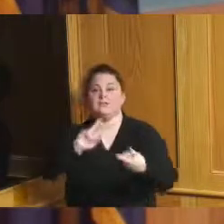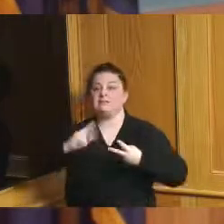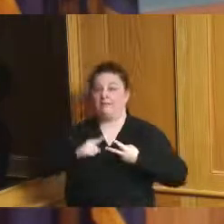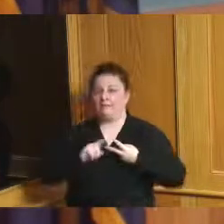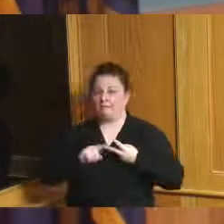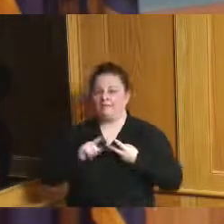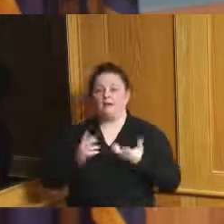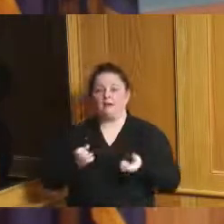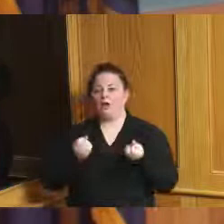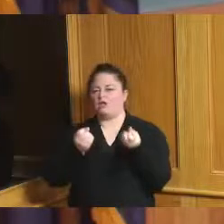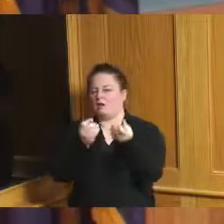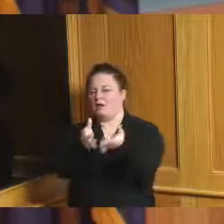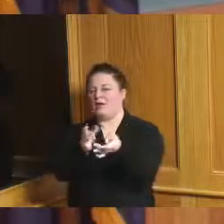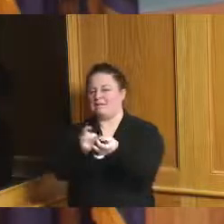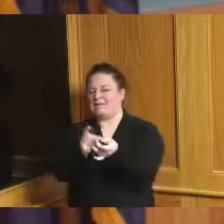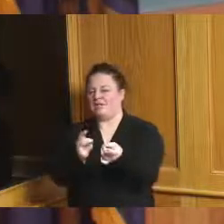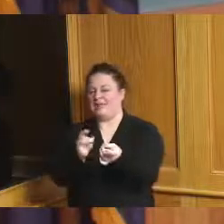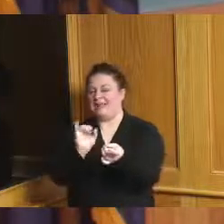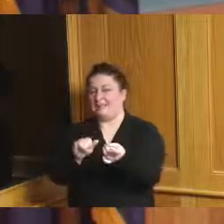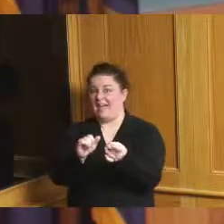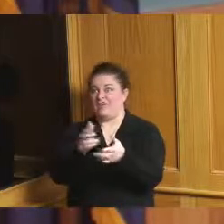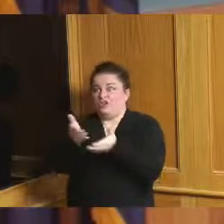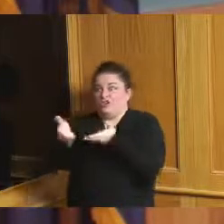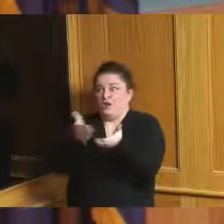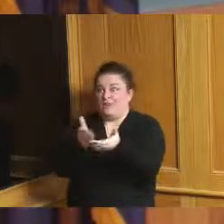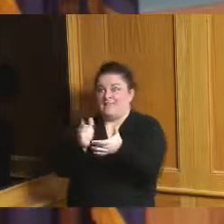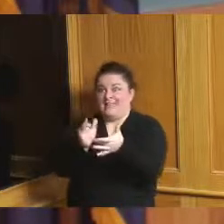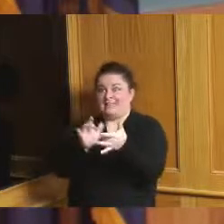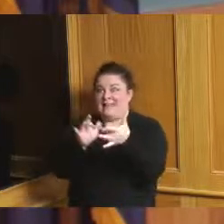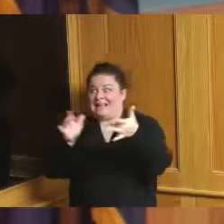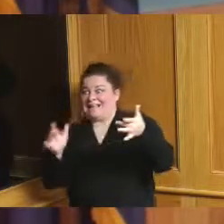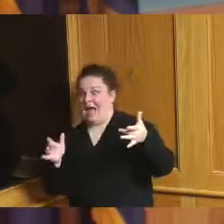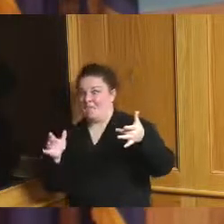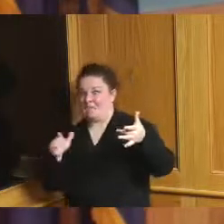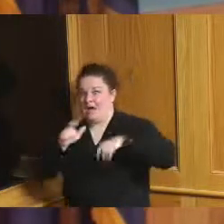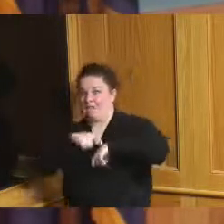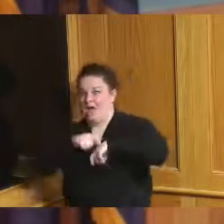the gap in service and particularly when you talk about the Clerk of Courts there are